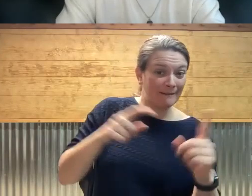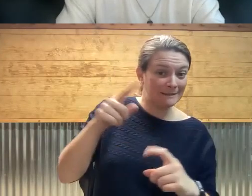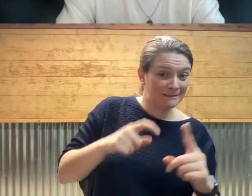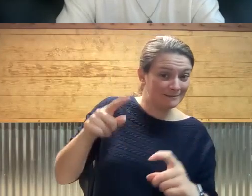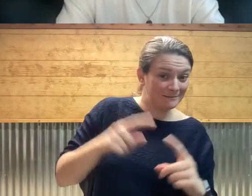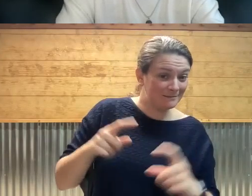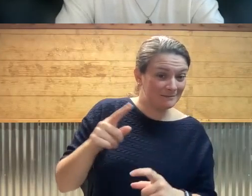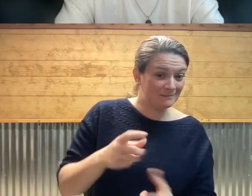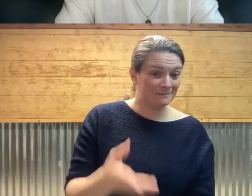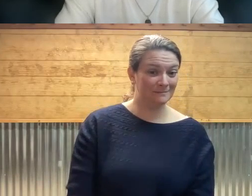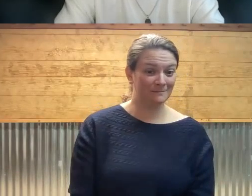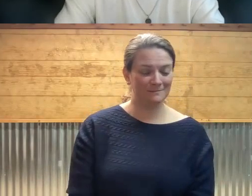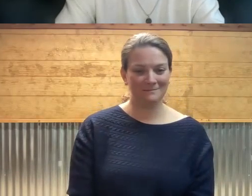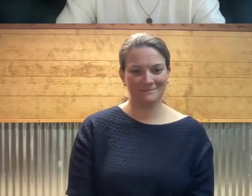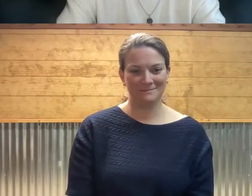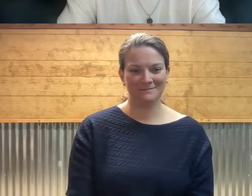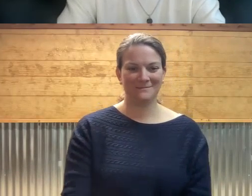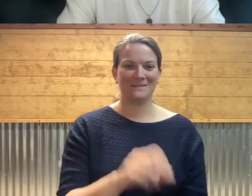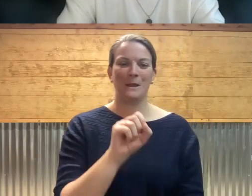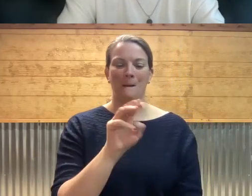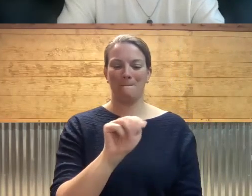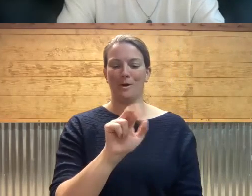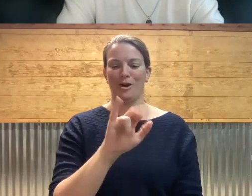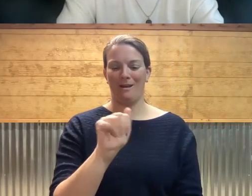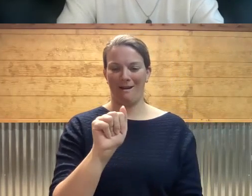You should come to Croatia and do your year abroad with us.